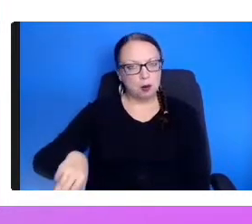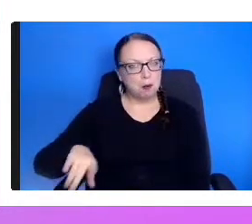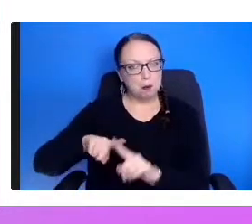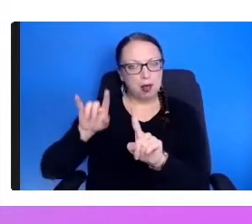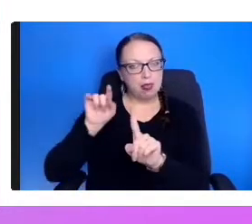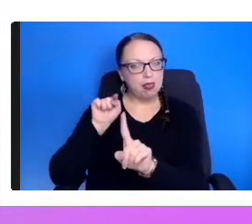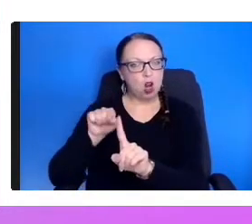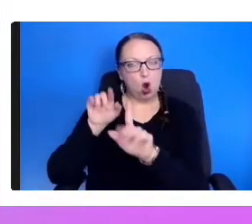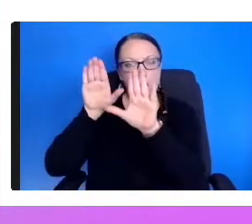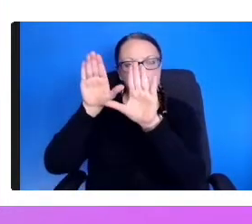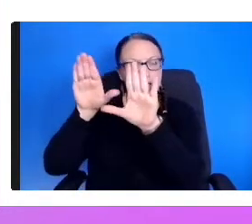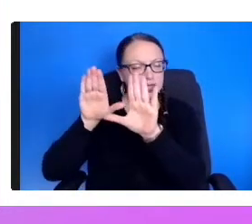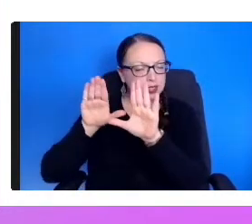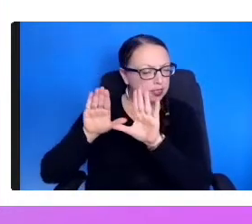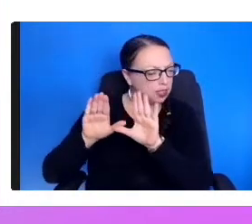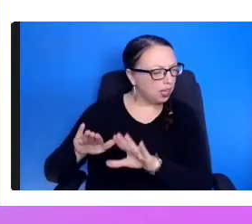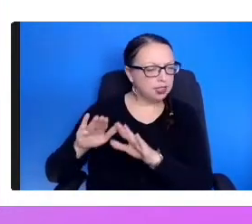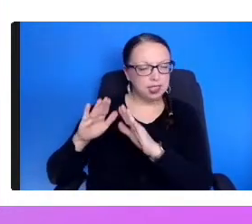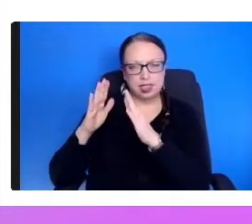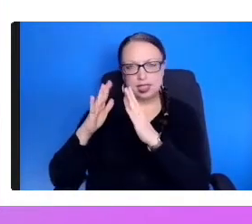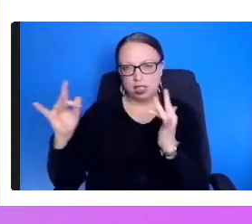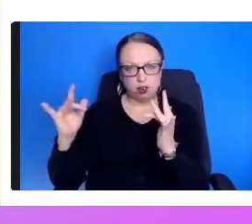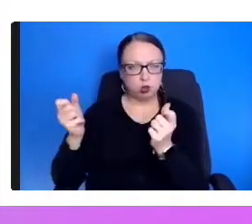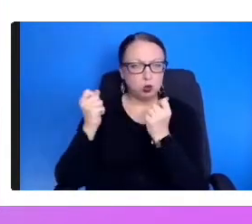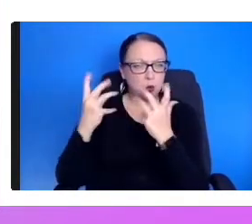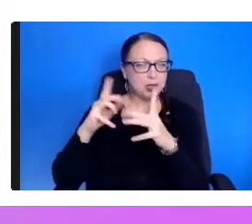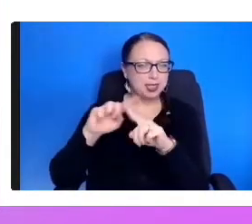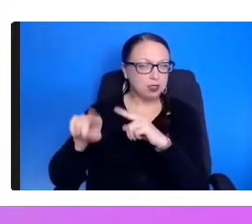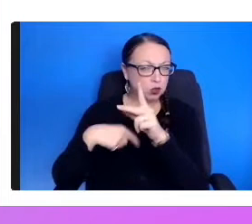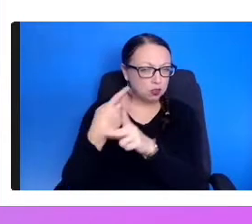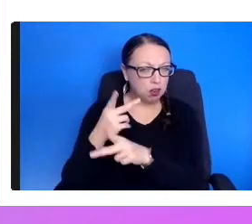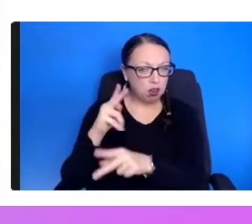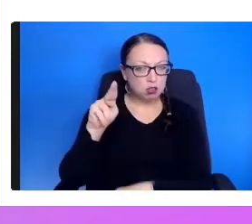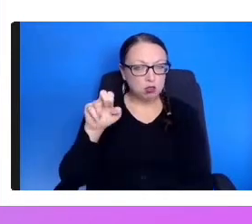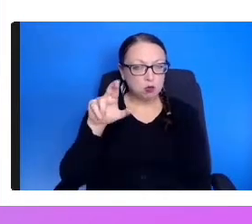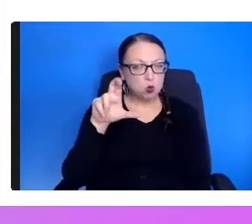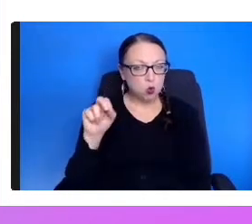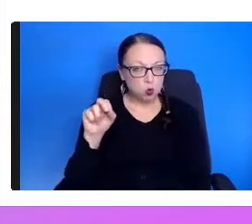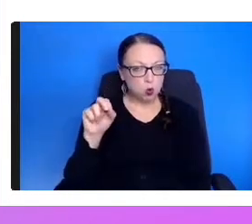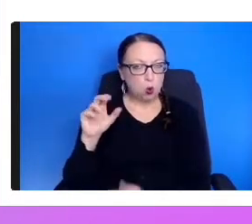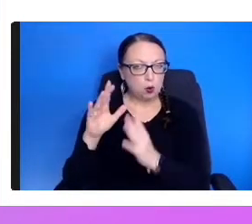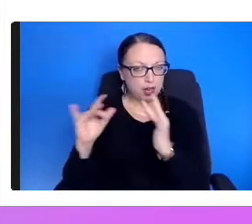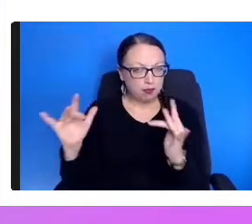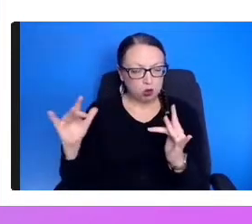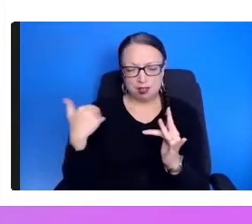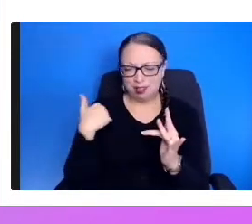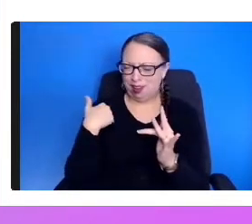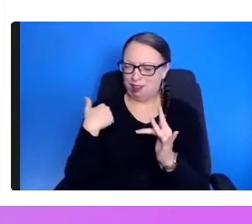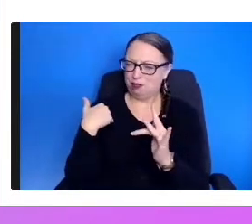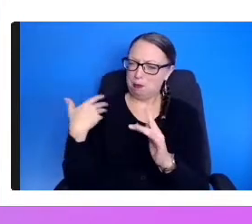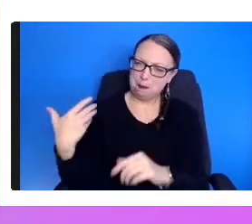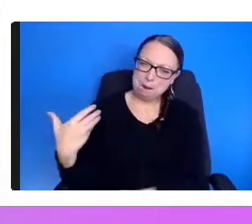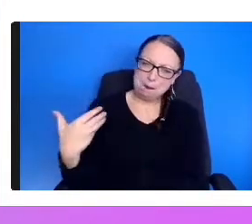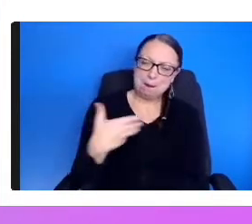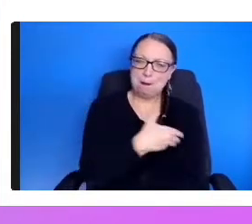there's so many different aspects of neurodiversity and they have some really powerful insights from their lived experience